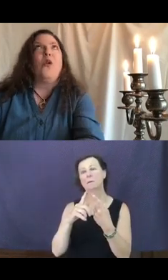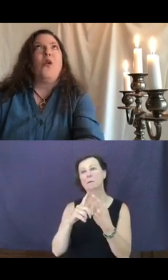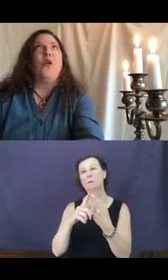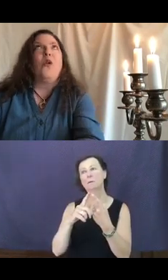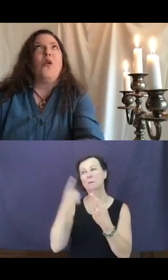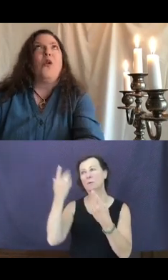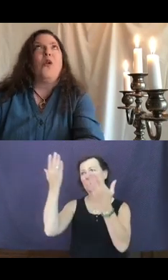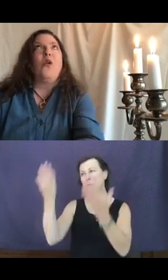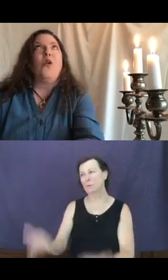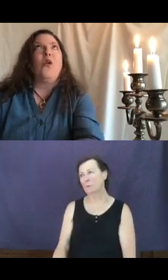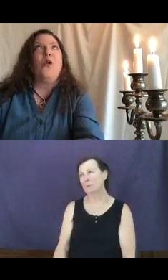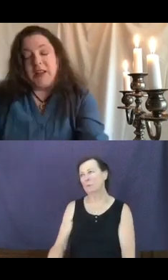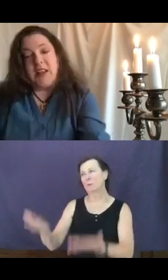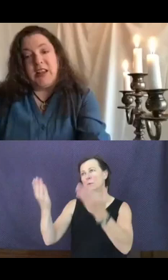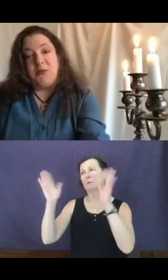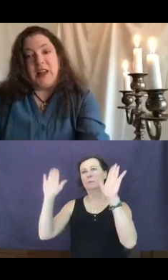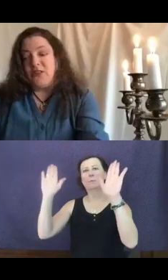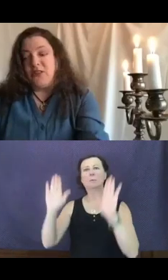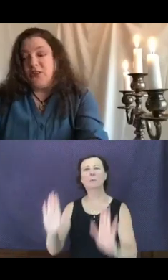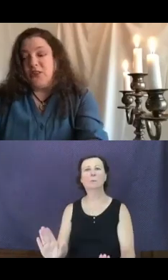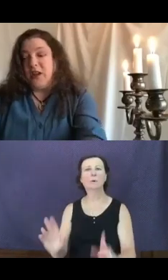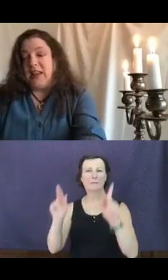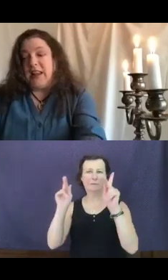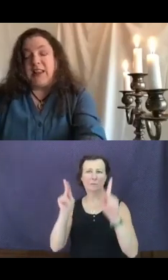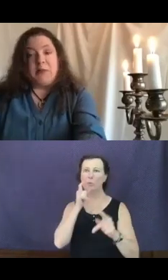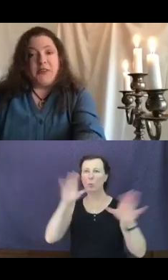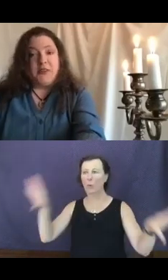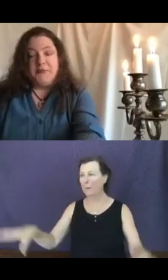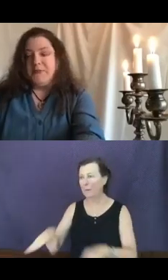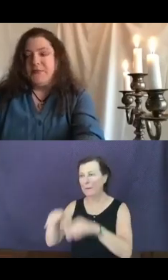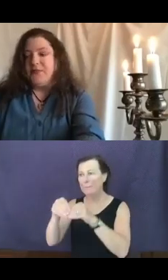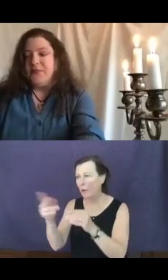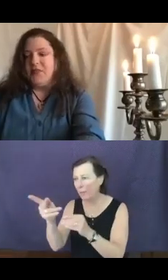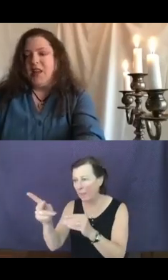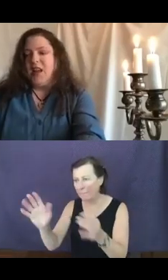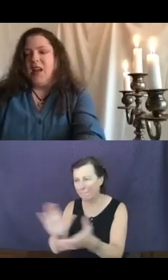who married them so quickly without knowing anything about them.